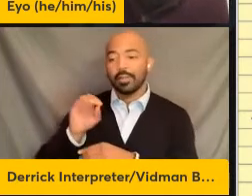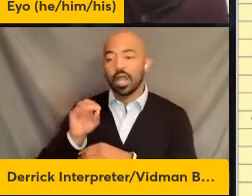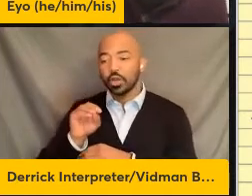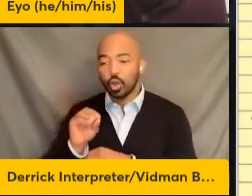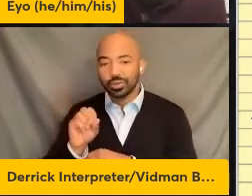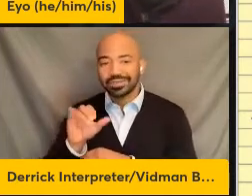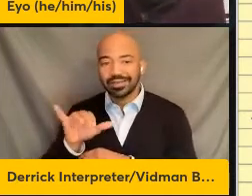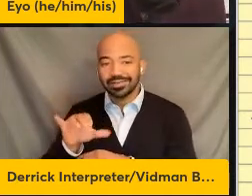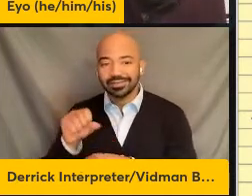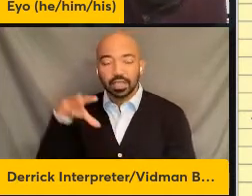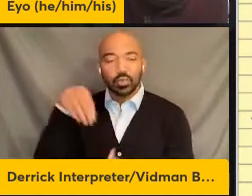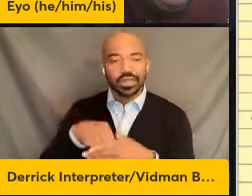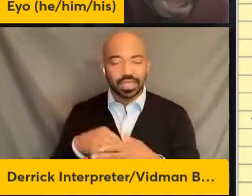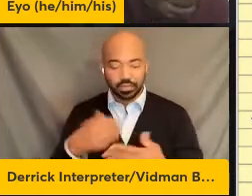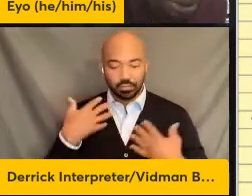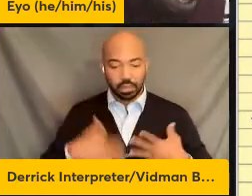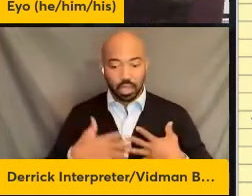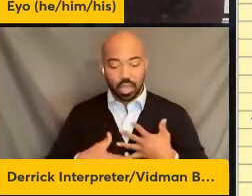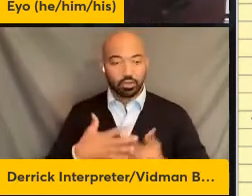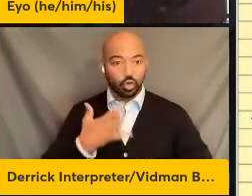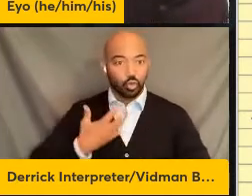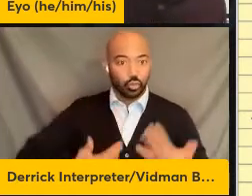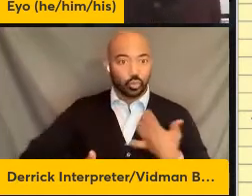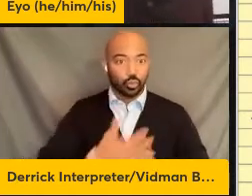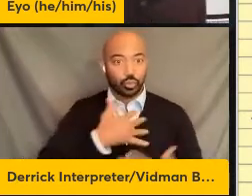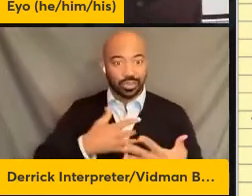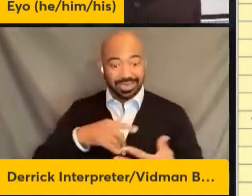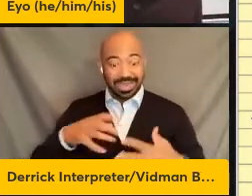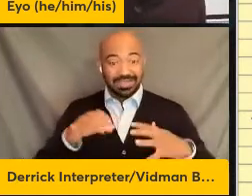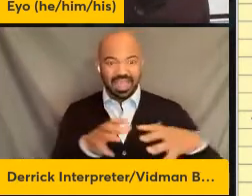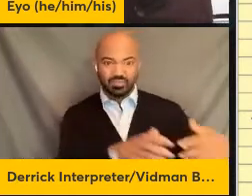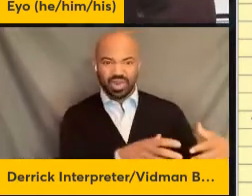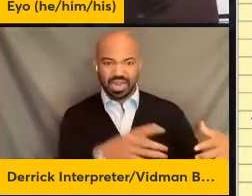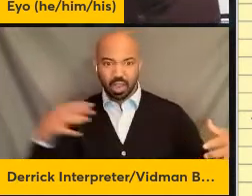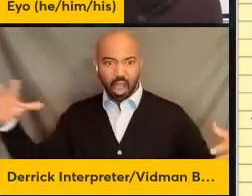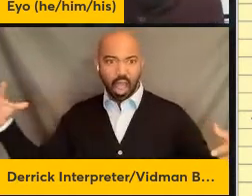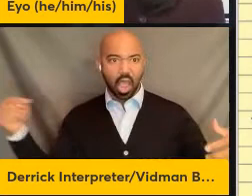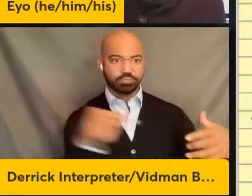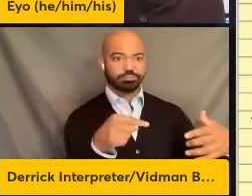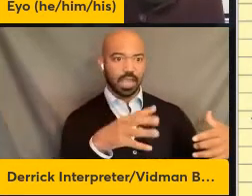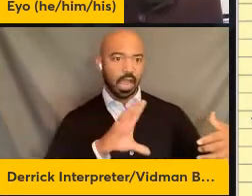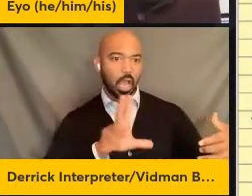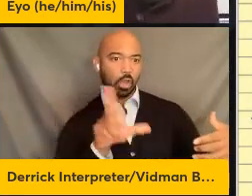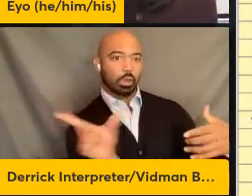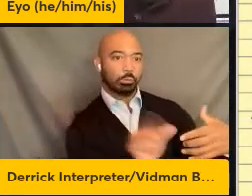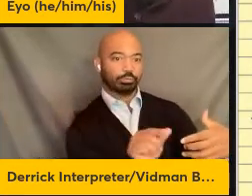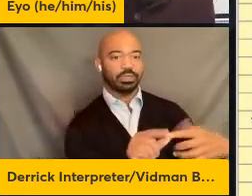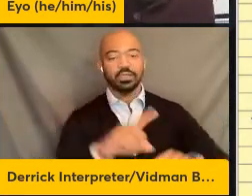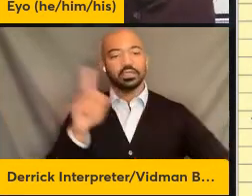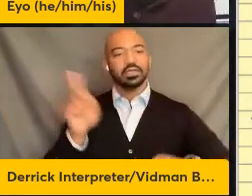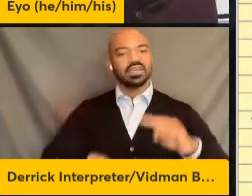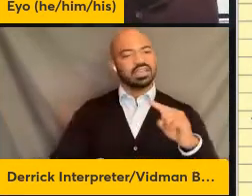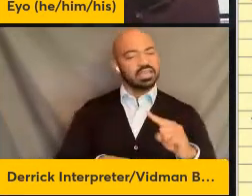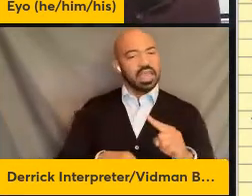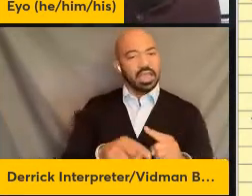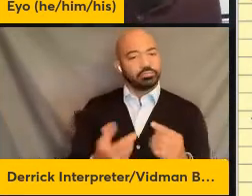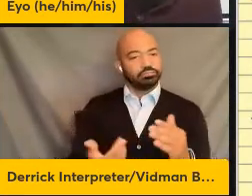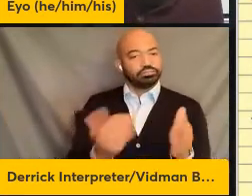the blood, and you put them directly into the brains, they cannot recapitulate that phenotype nicely. And primary of which